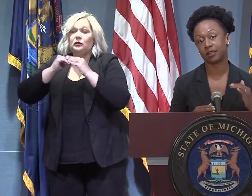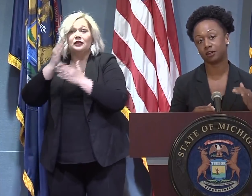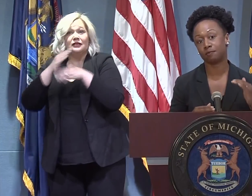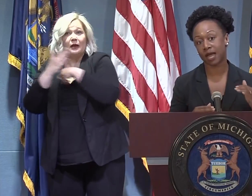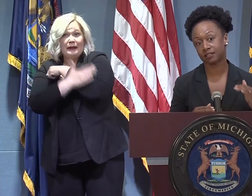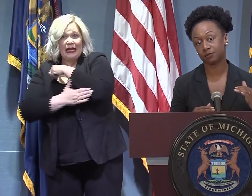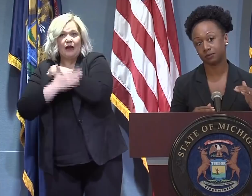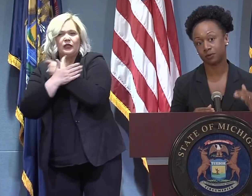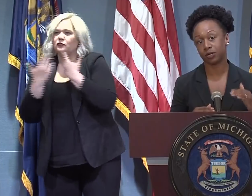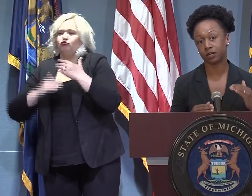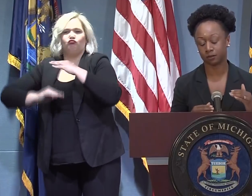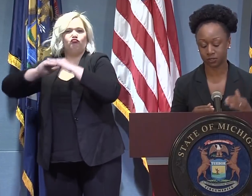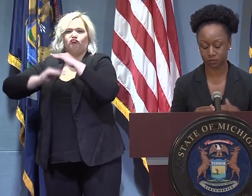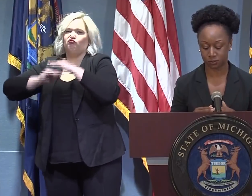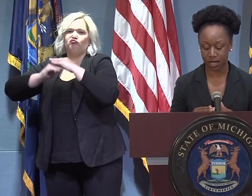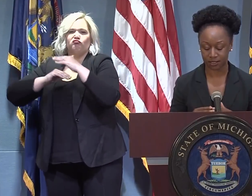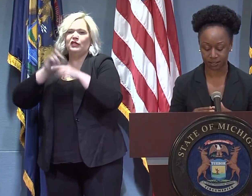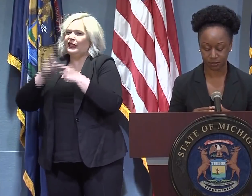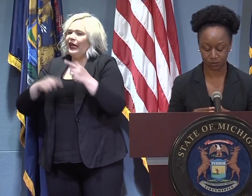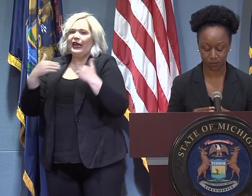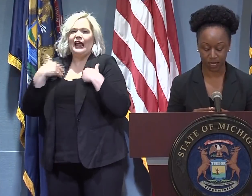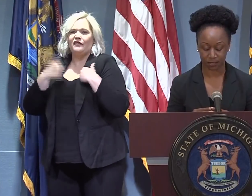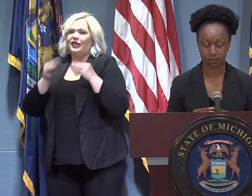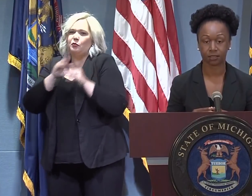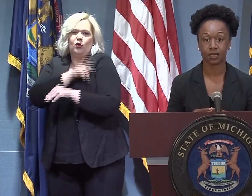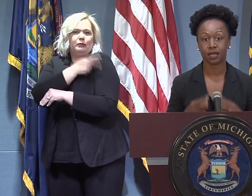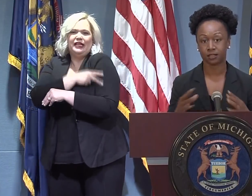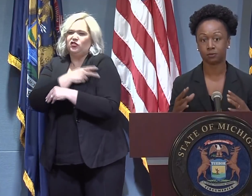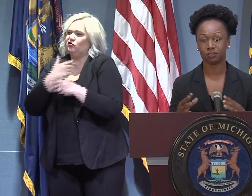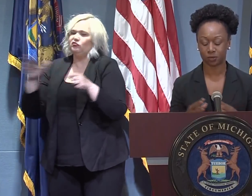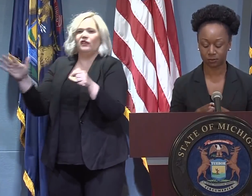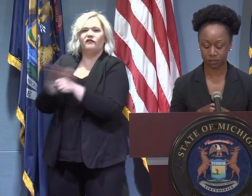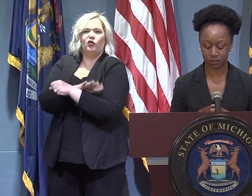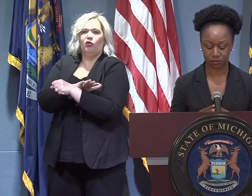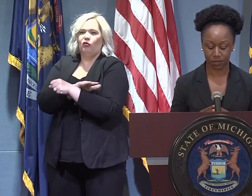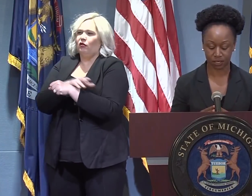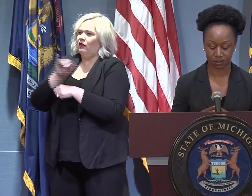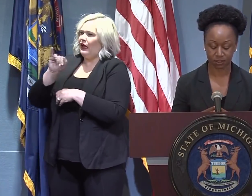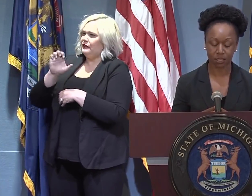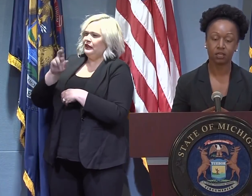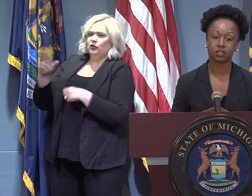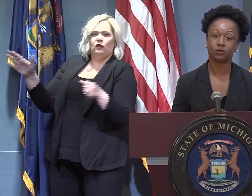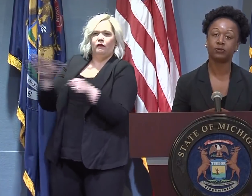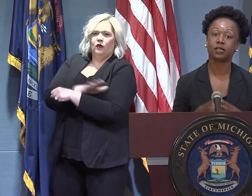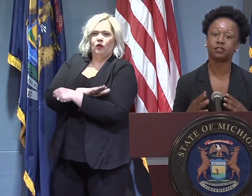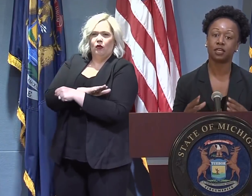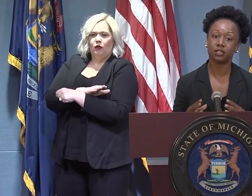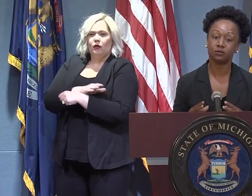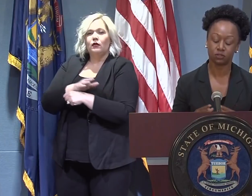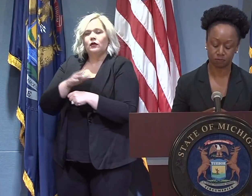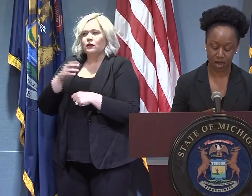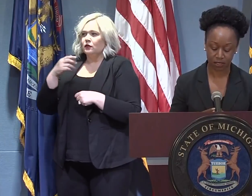IS CERTAINLY IMPROVING EVERY DAY, THERE ARE STILL SOME COUNTIES ACTUALLY AT THEIR MAXIMUM WHEN IT COMES TO ICU